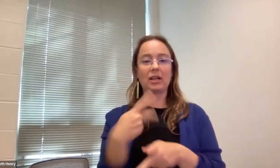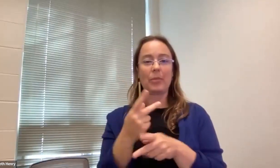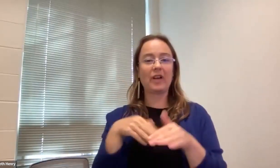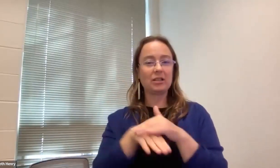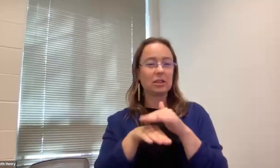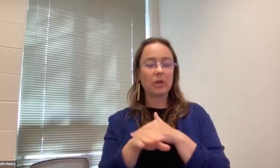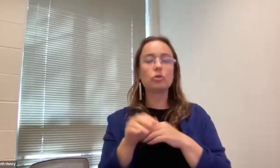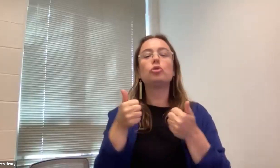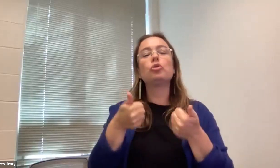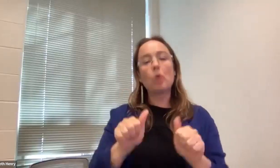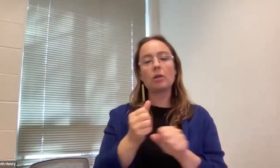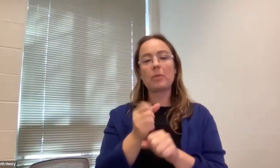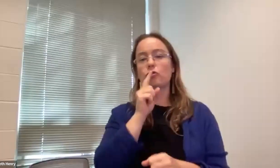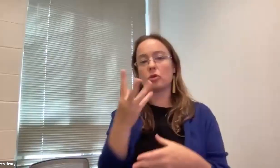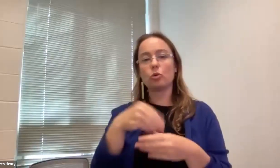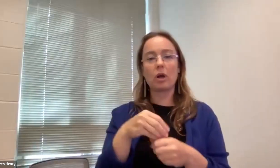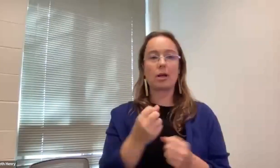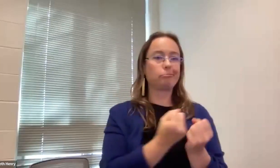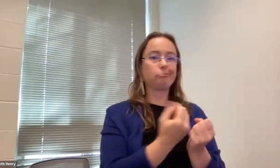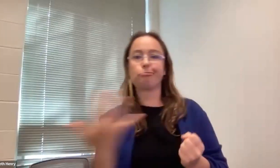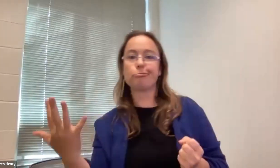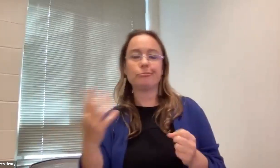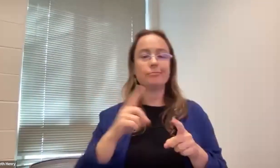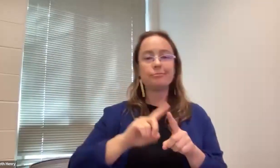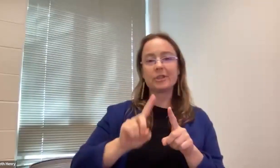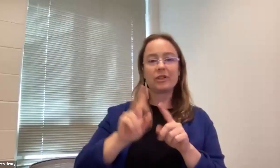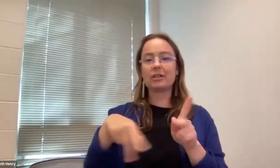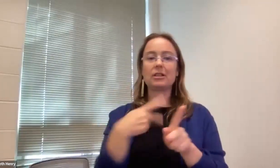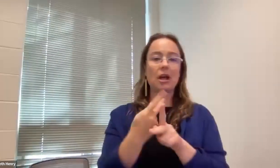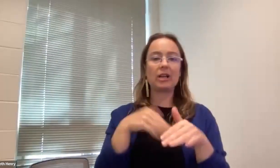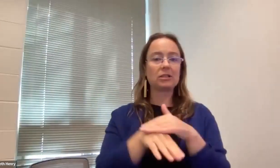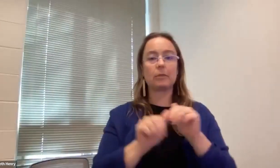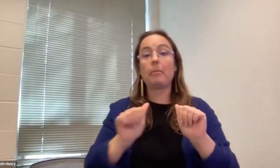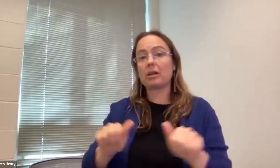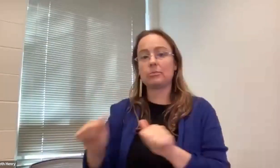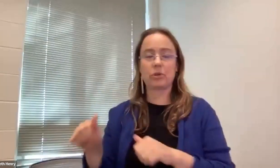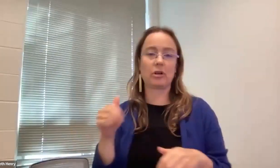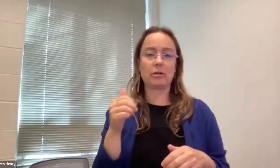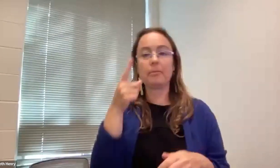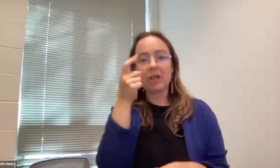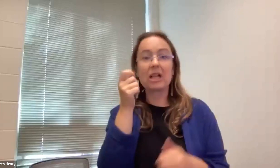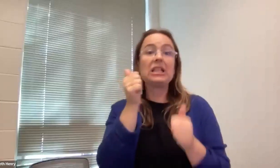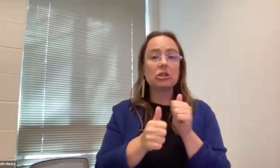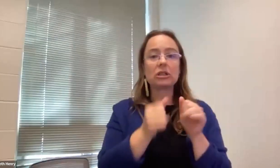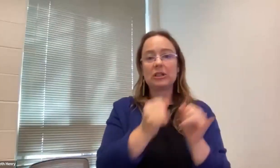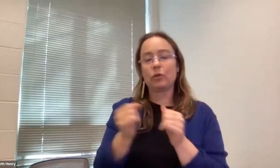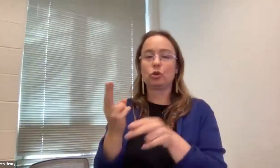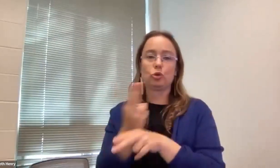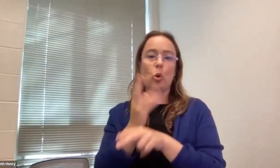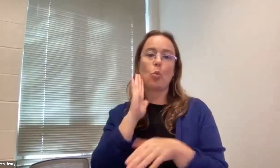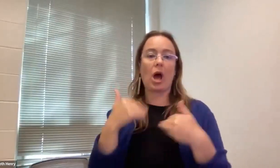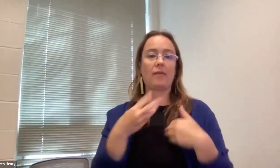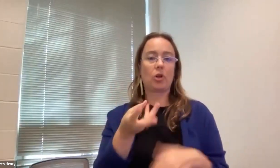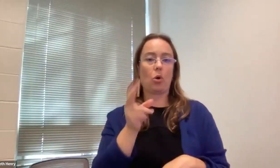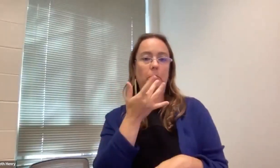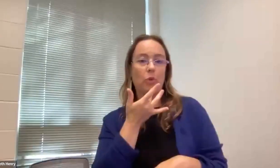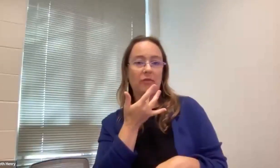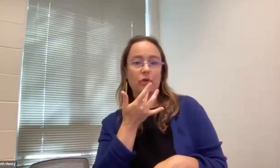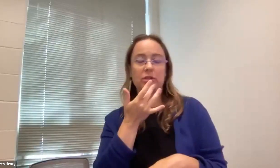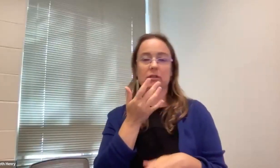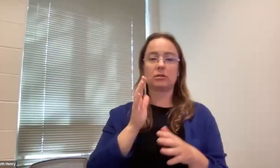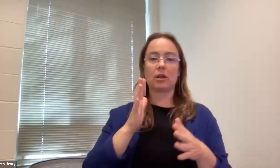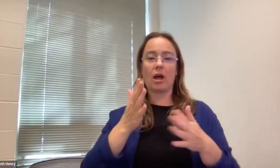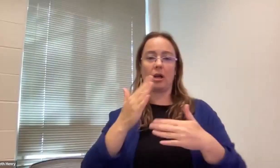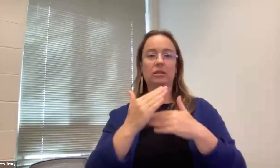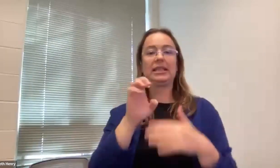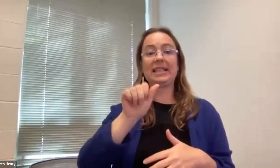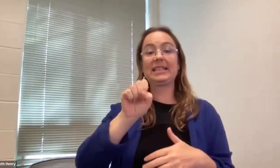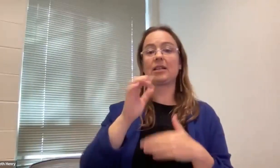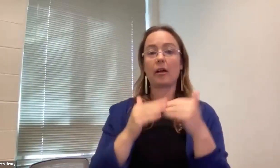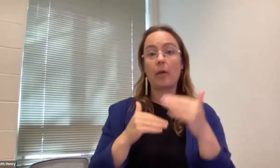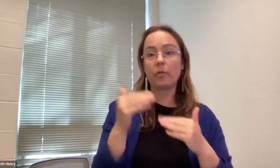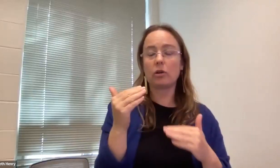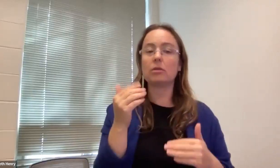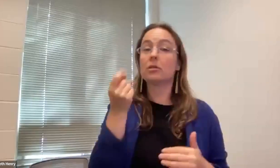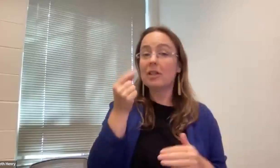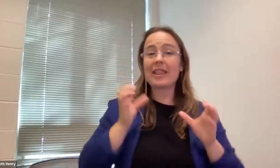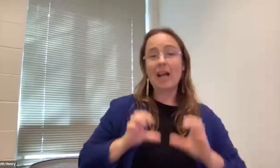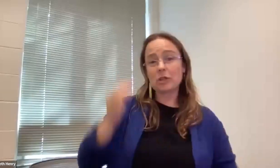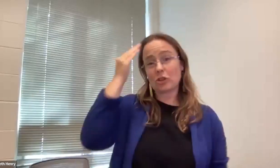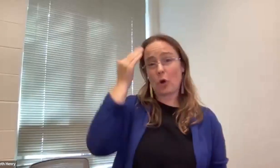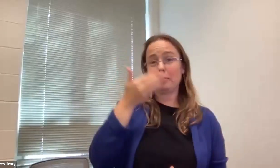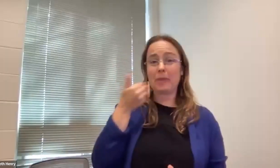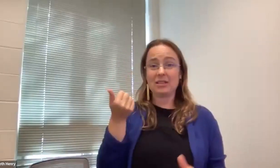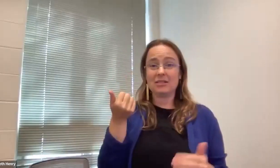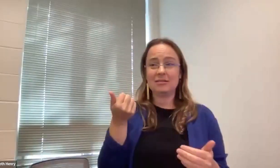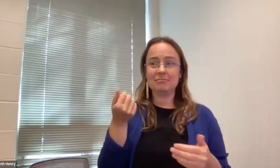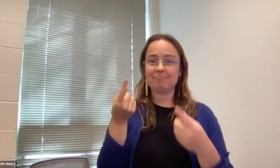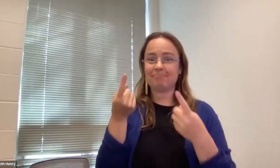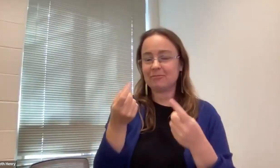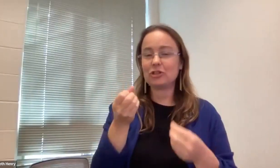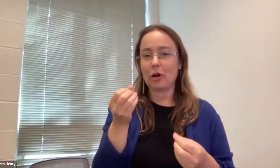Gustavo Navarrete (he/him/él): we don't offer just one type of accessibility. I think it's important to be inclusive uh the diversity of accessibility needs out there, because each individual will have their own preferences and their own needs, and and whatever, and and to ease their comfort.